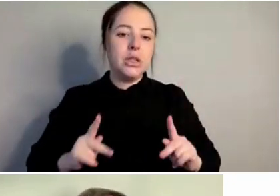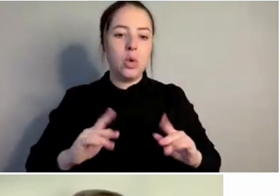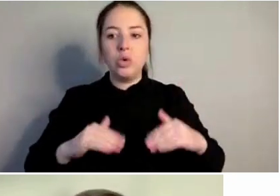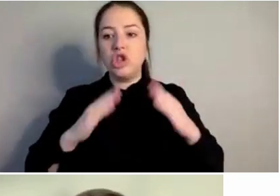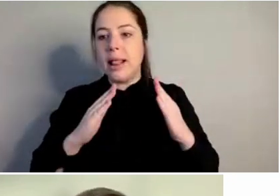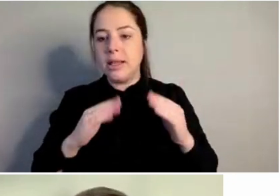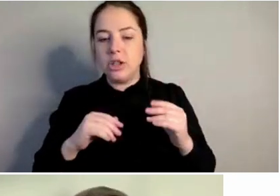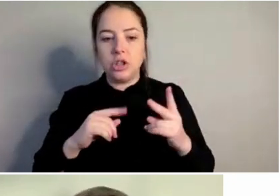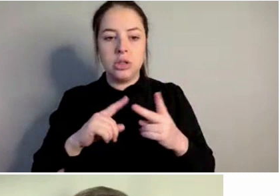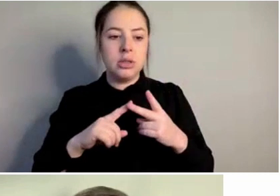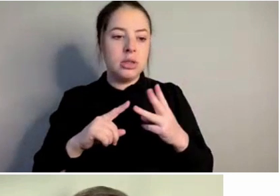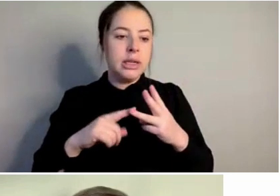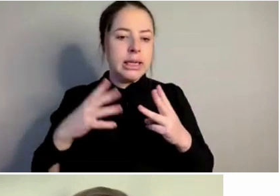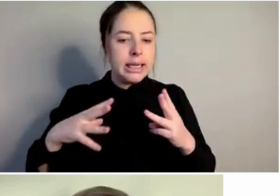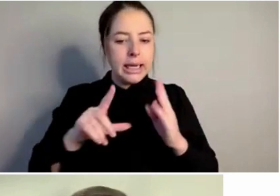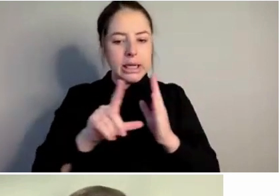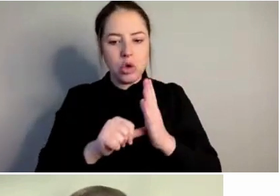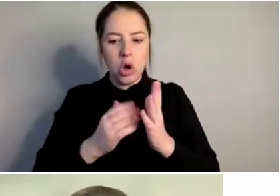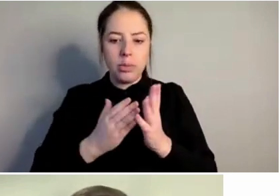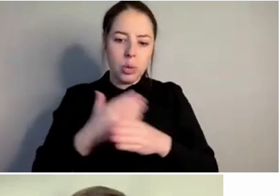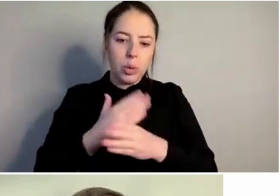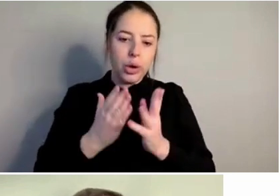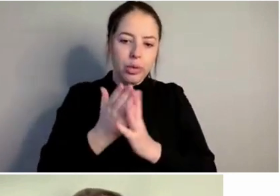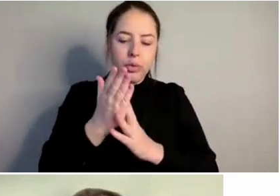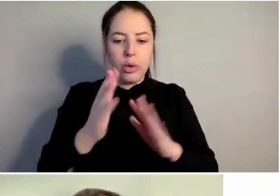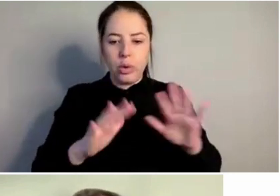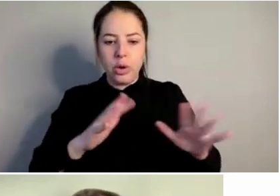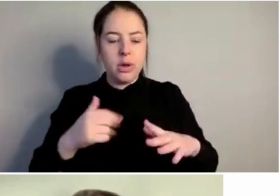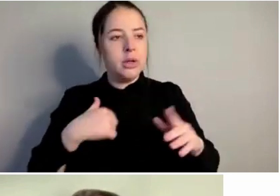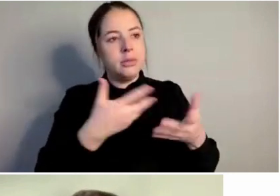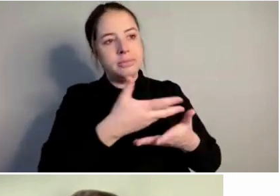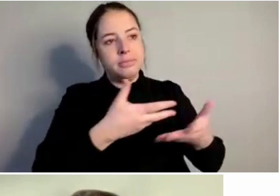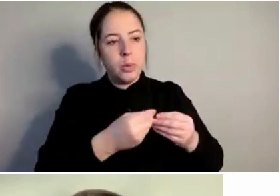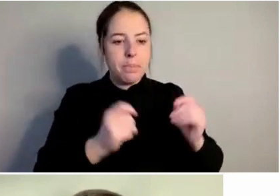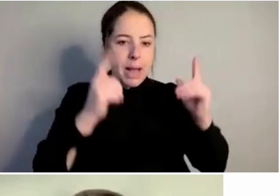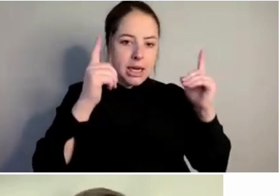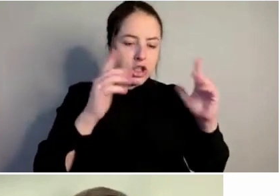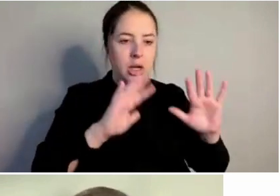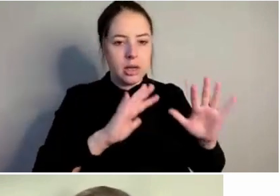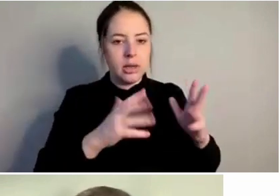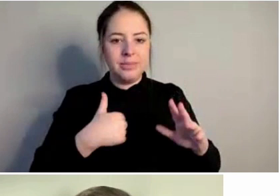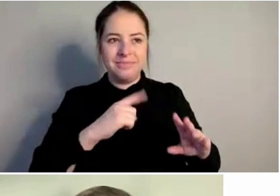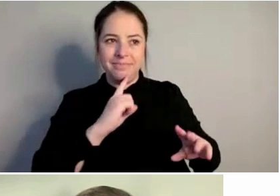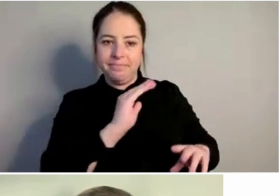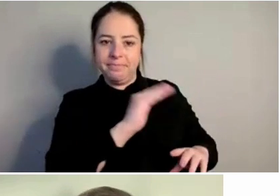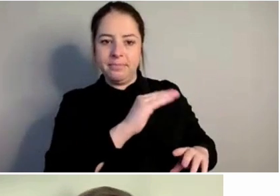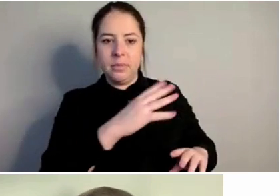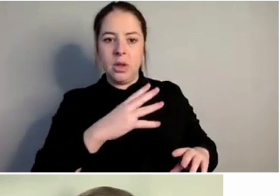You need some time to work through something, you have a conversation with your manager. Are we at the point where you could say, I need a mental health day,